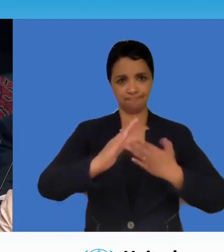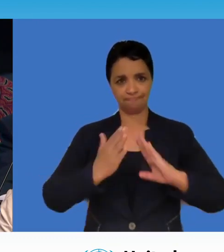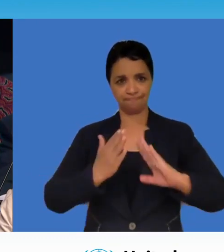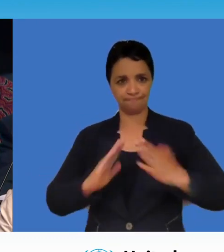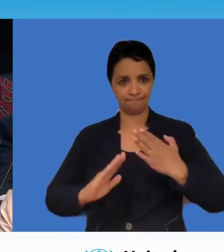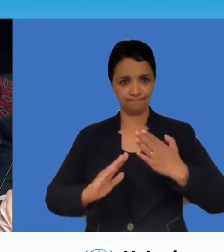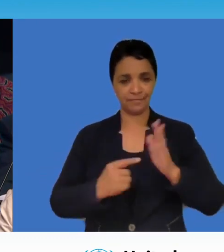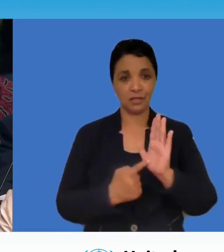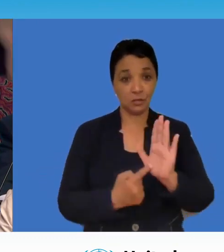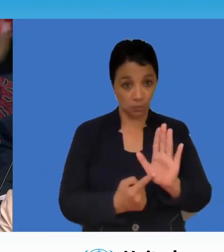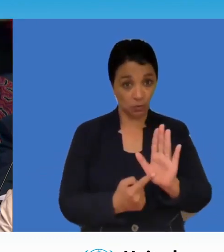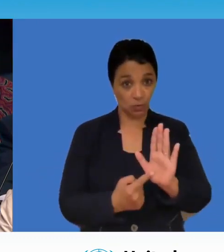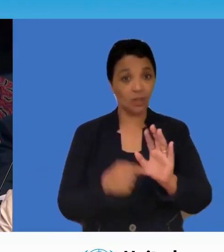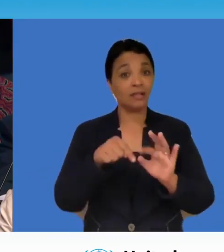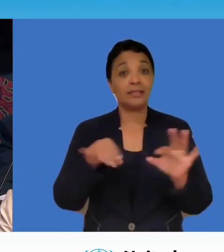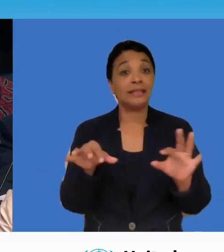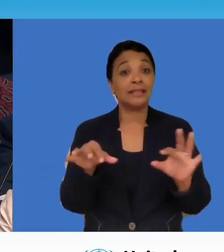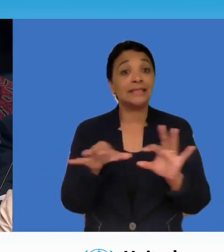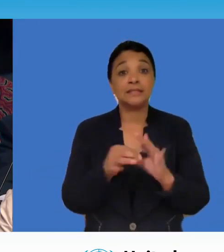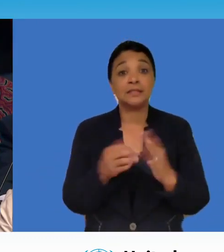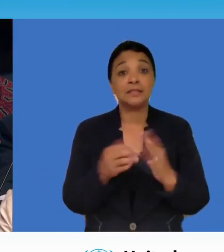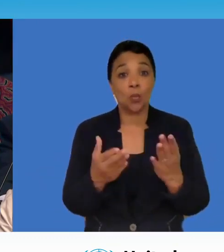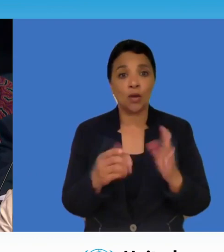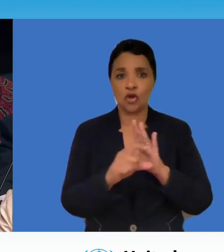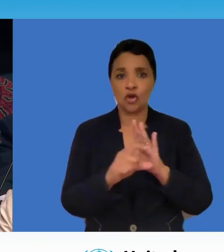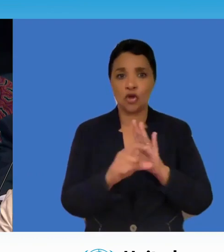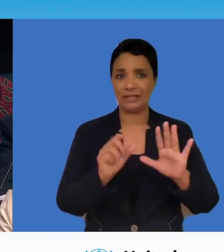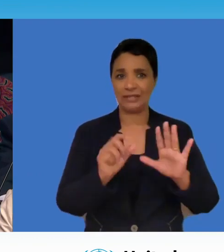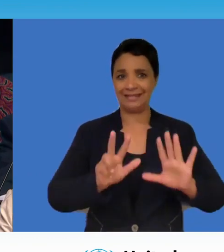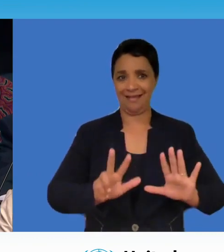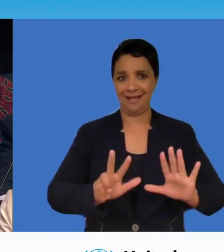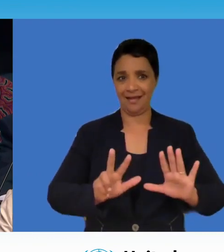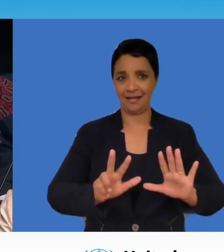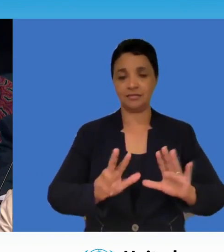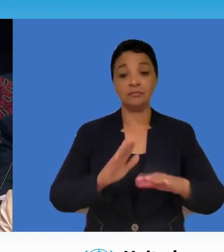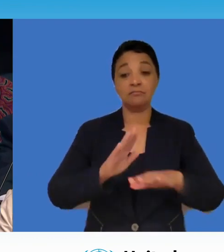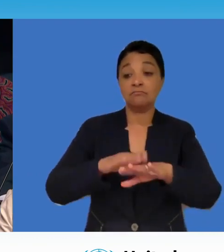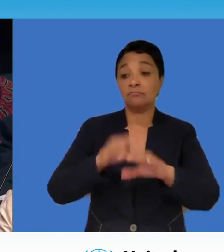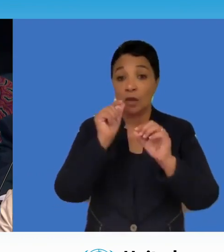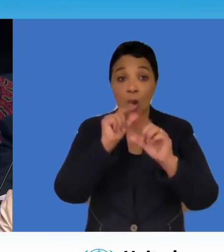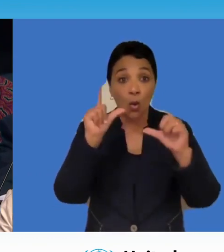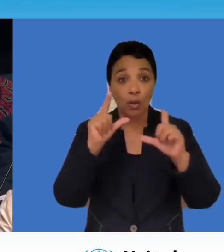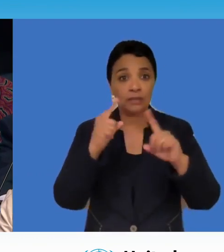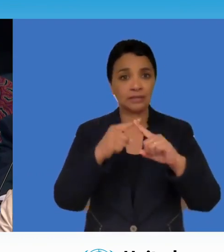to article 8 awareness raising and celebrating achievements of people with disabilities G is